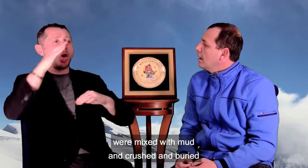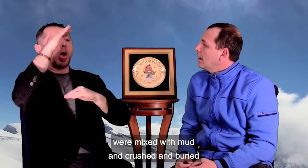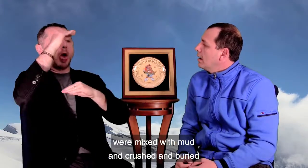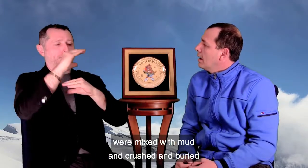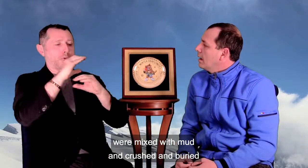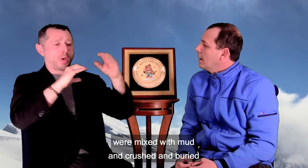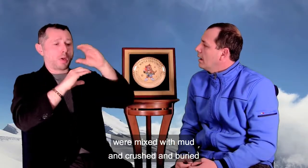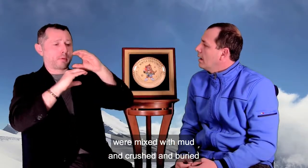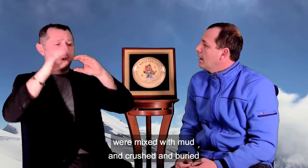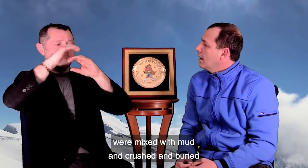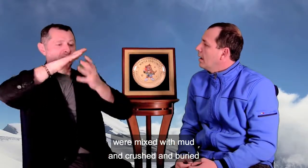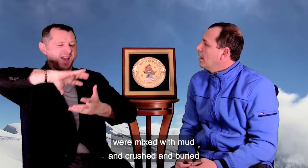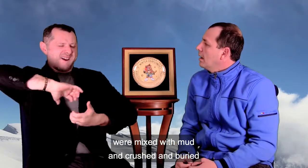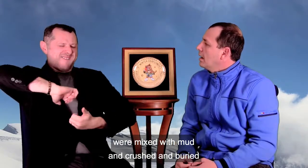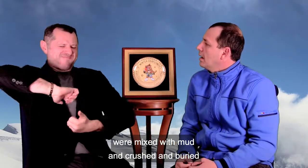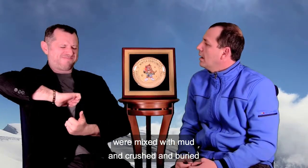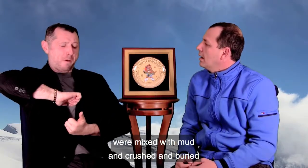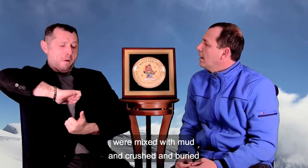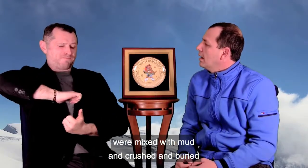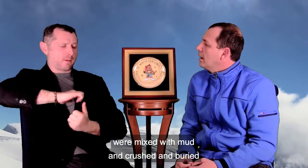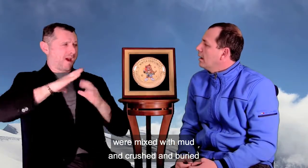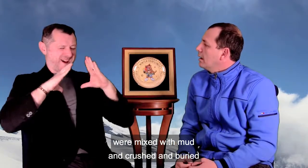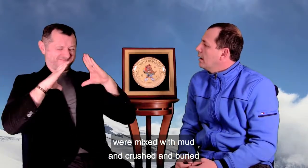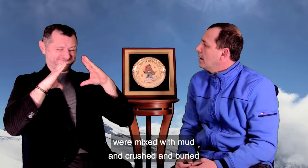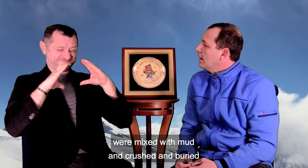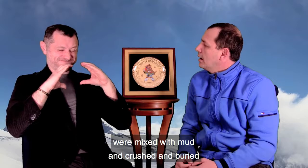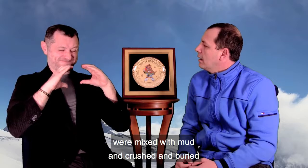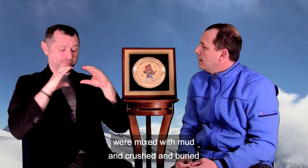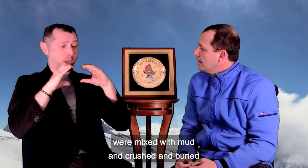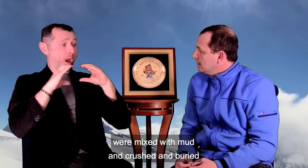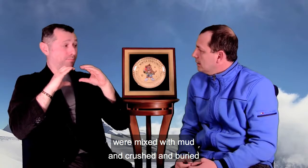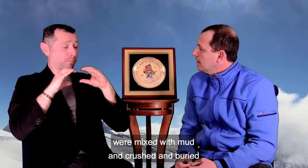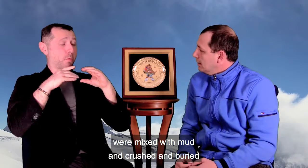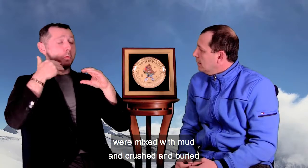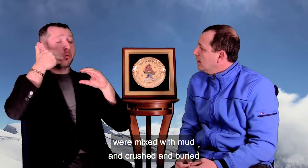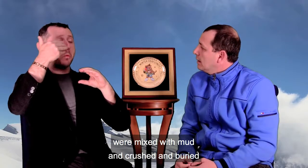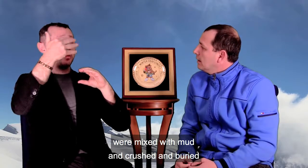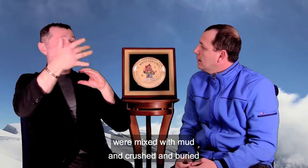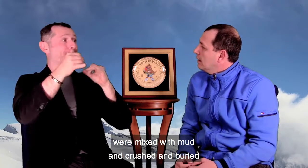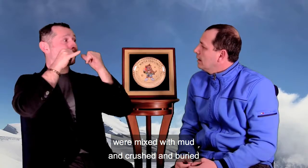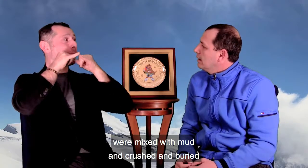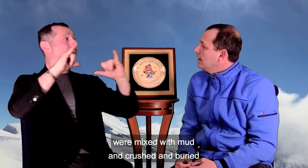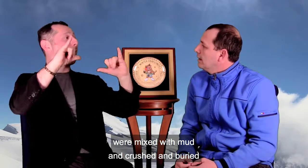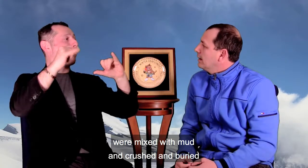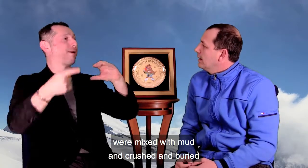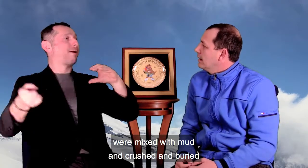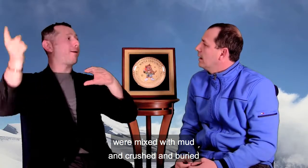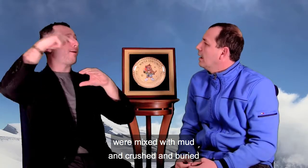were mixed with mud and crushed and buried